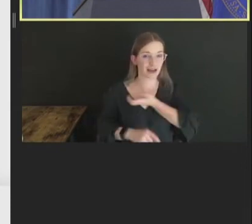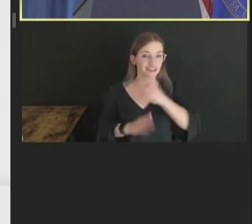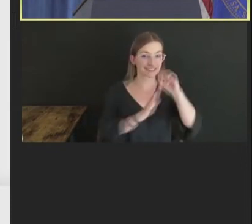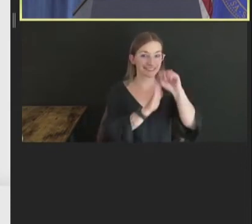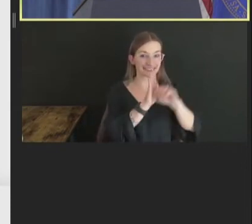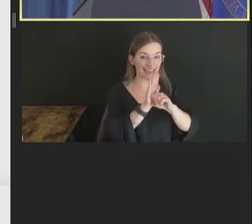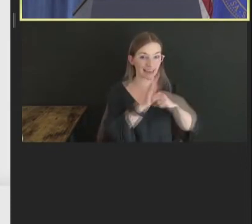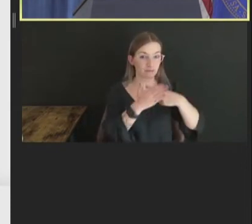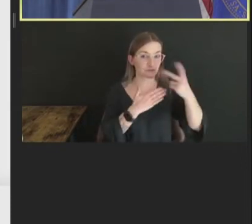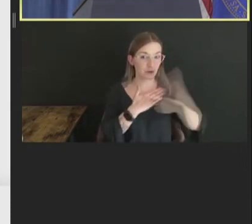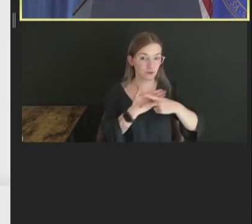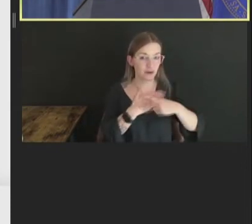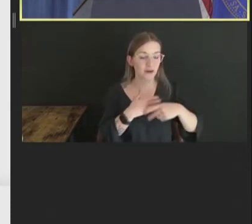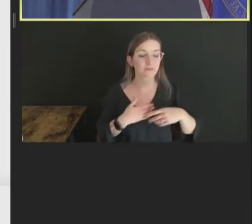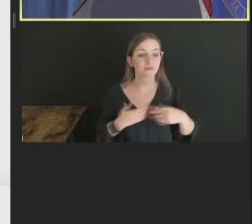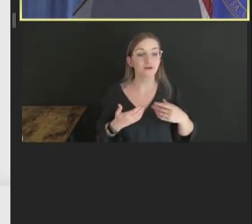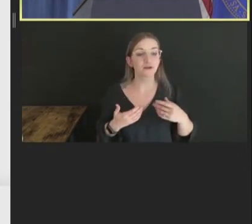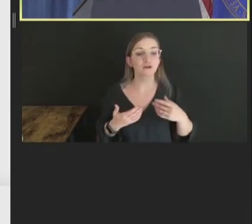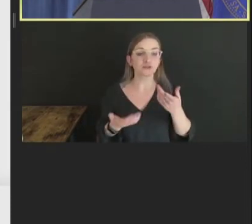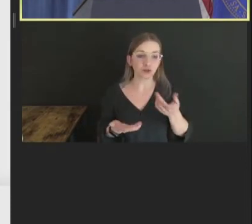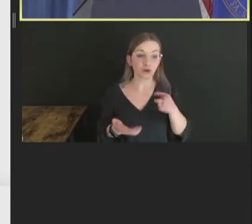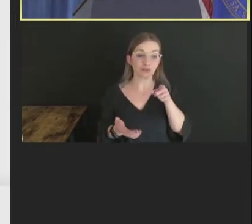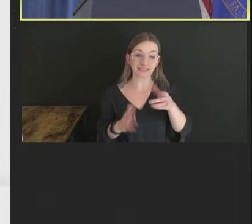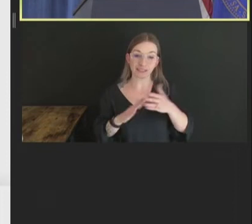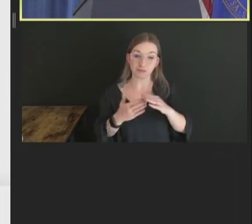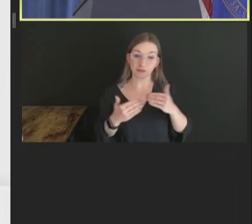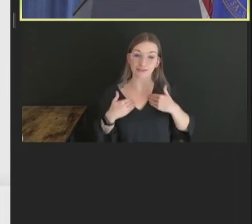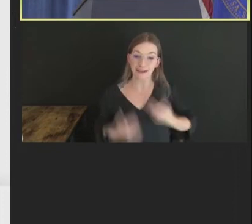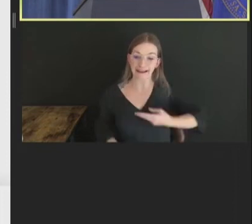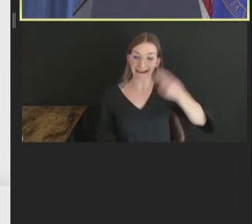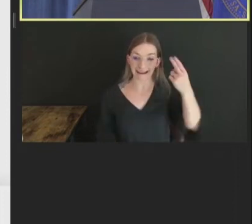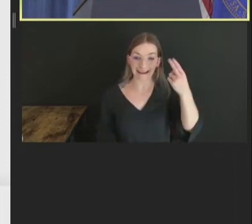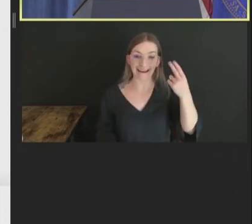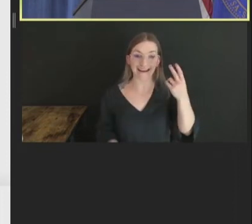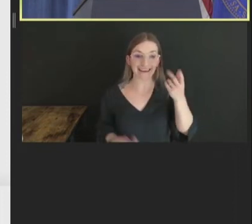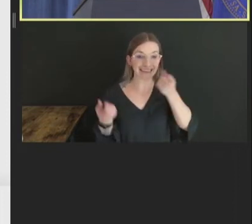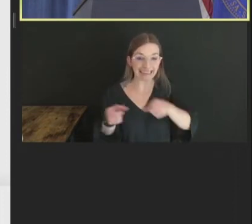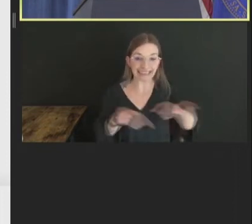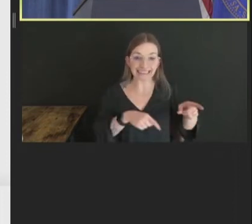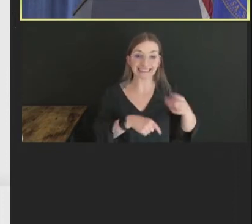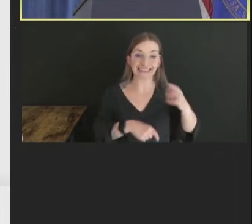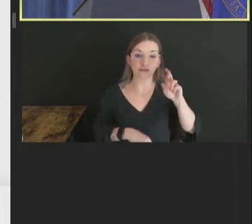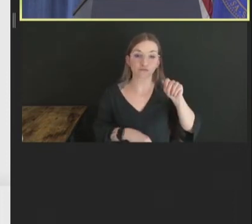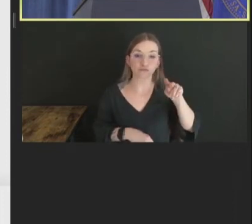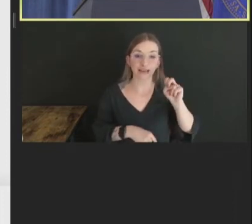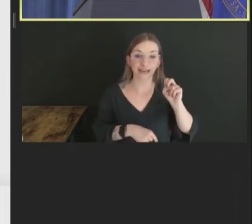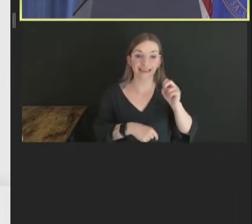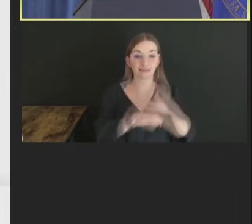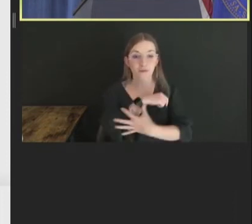that's high incidence of poverty, really targeting essential health workers, migrants,